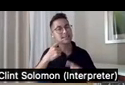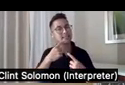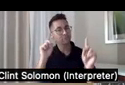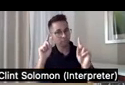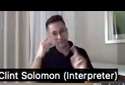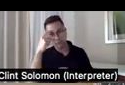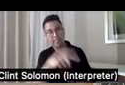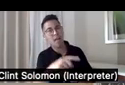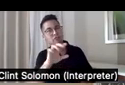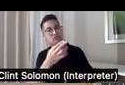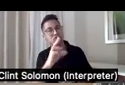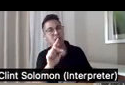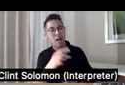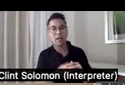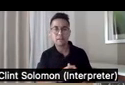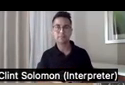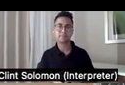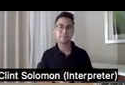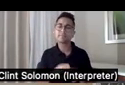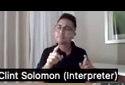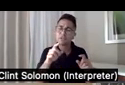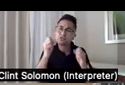and there's so many other things for us to cons concern ourselves